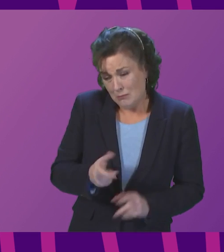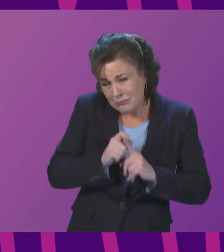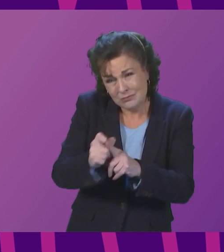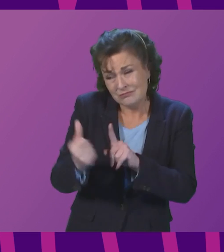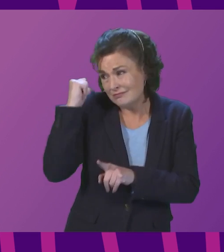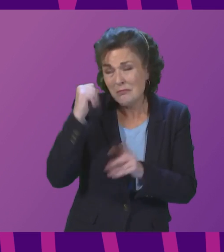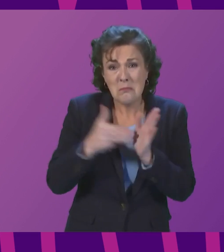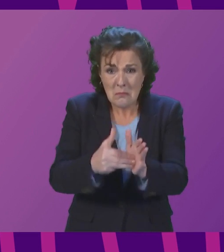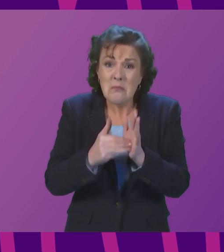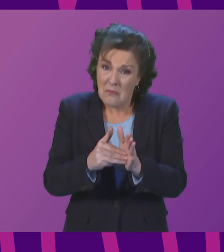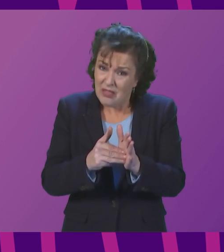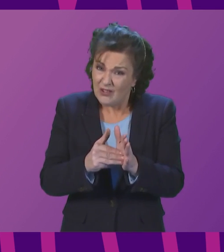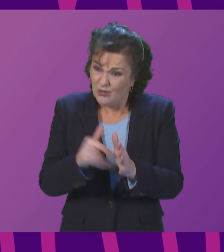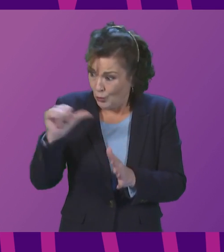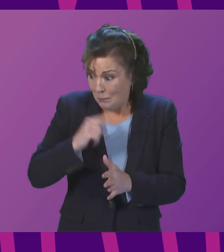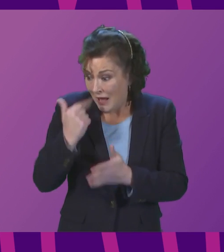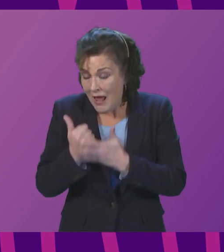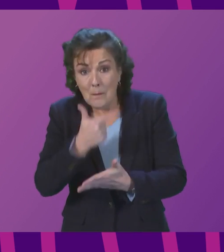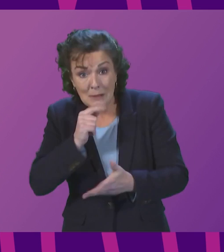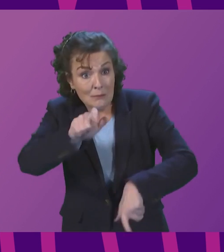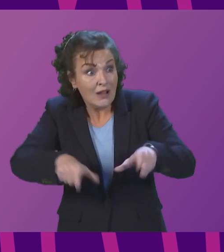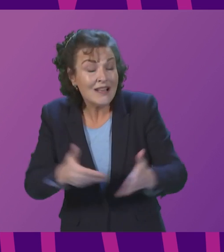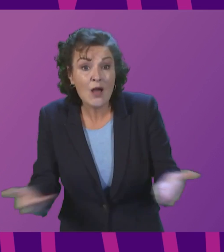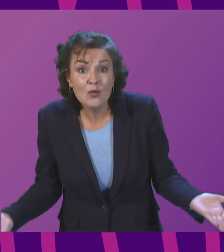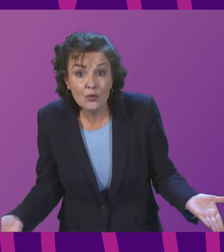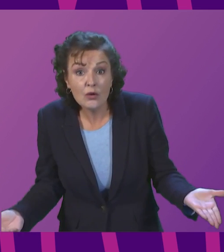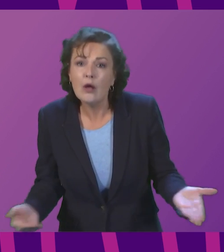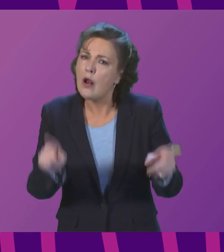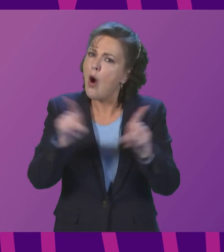In response to the deepening crisis, we have published plans to support hard-pressed Scots,